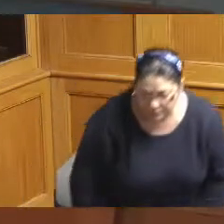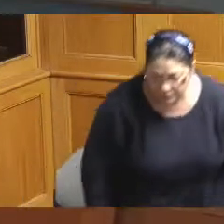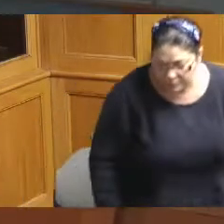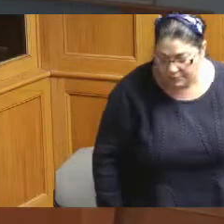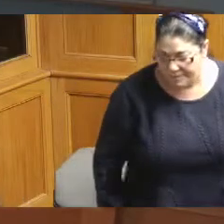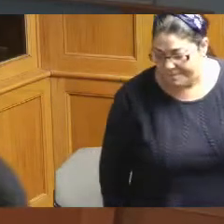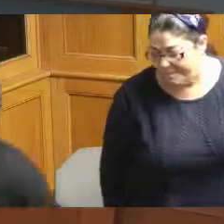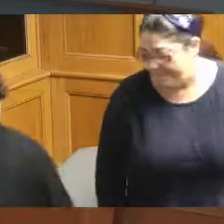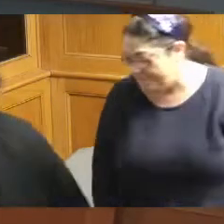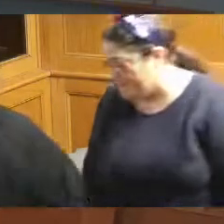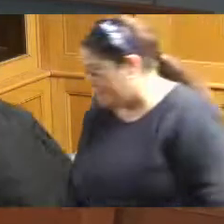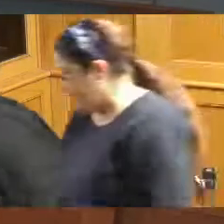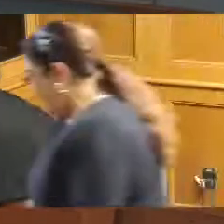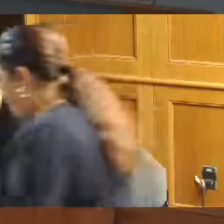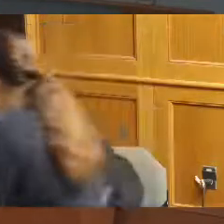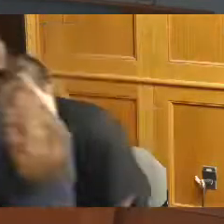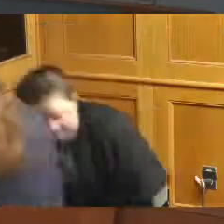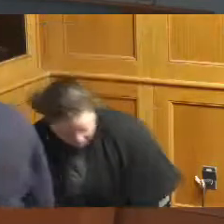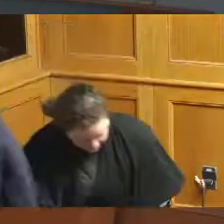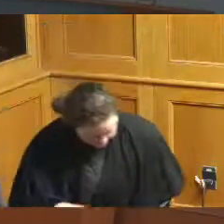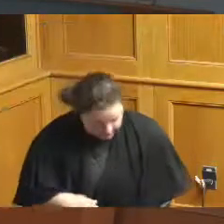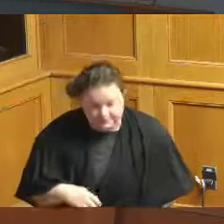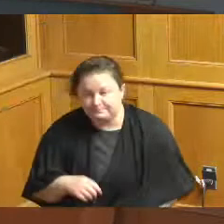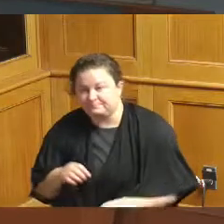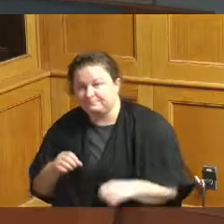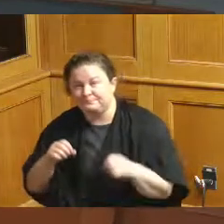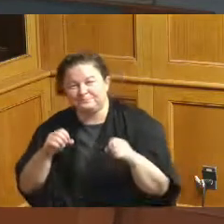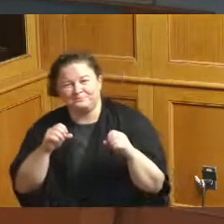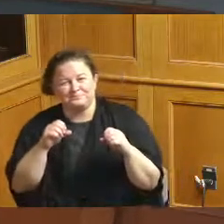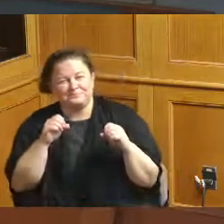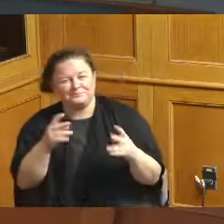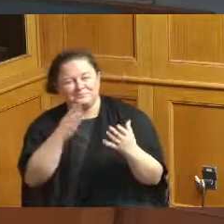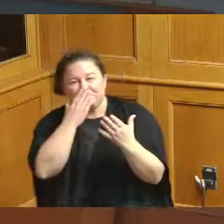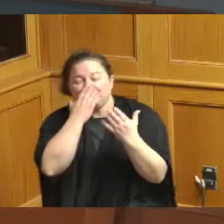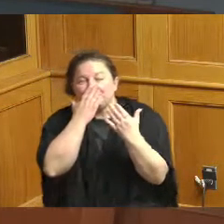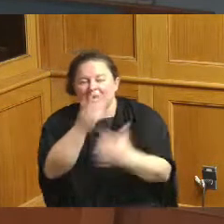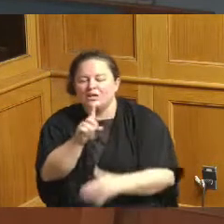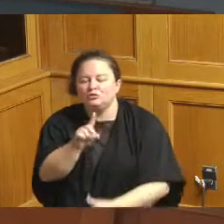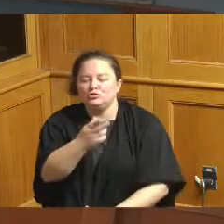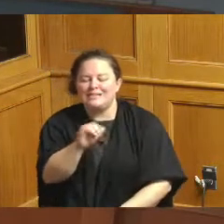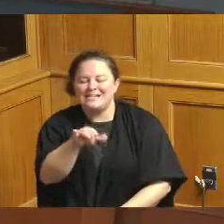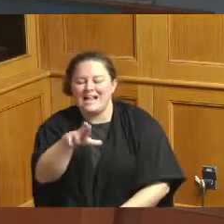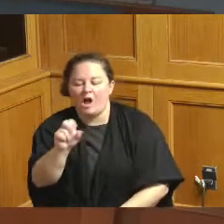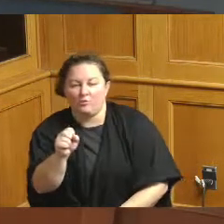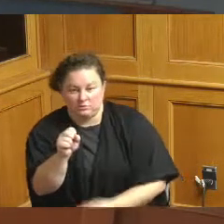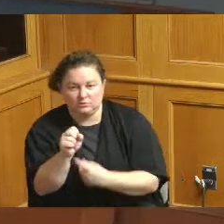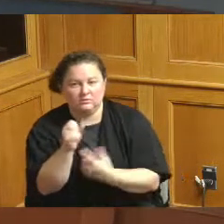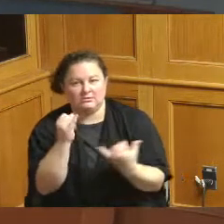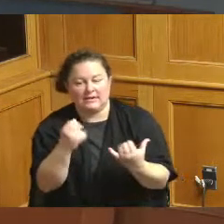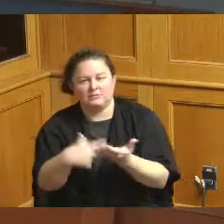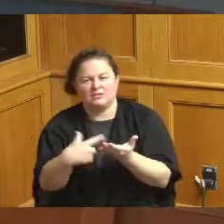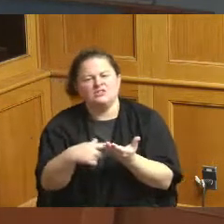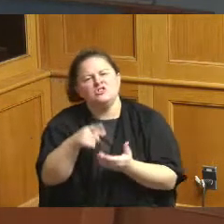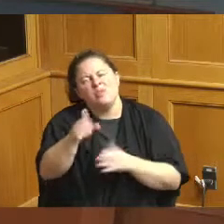thank you so the bids all came in over 10 percent how much over 10 percent